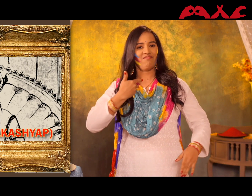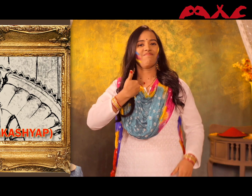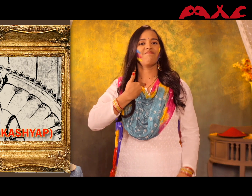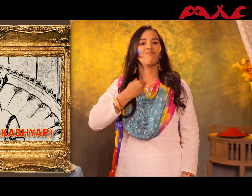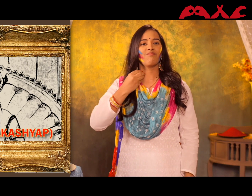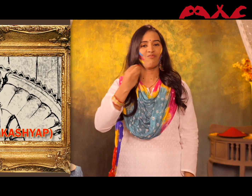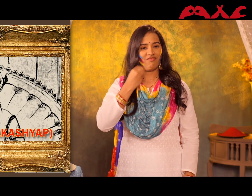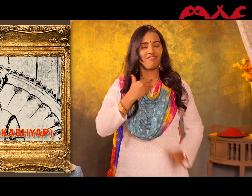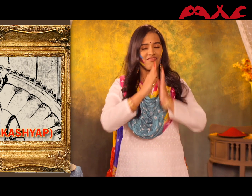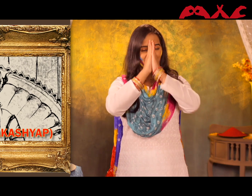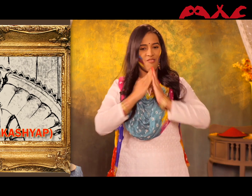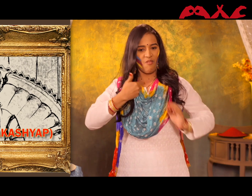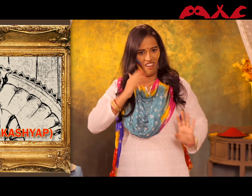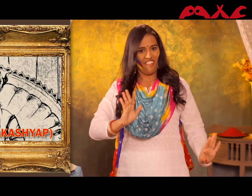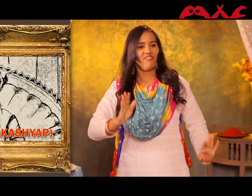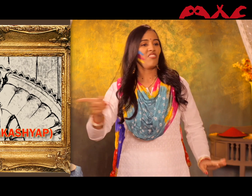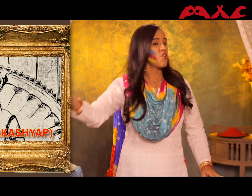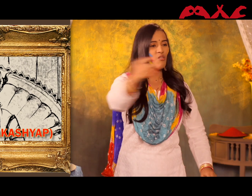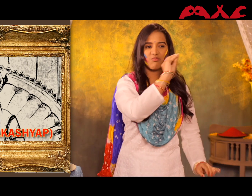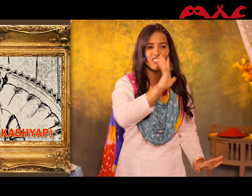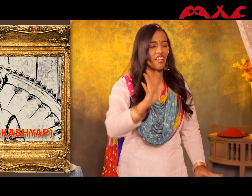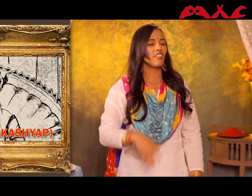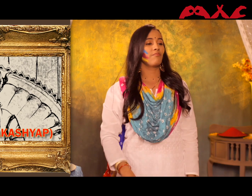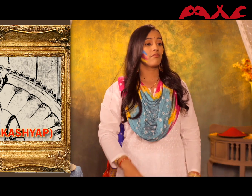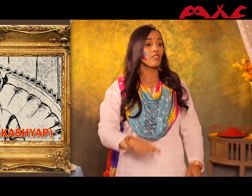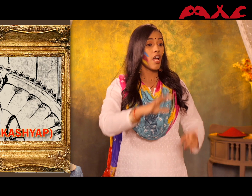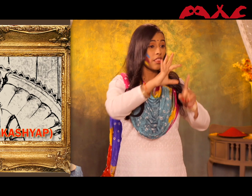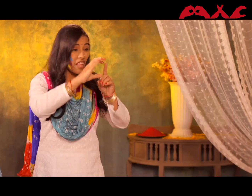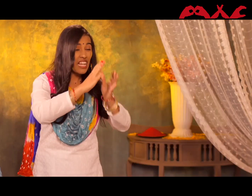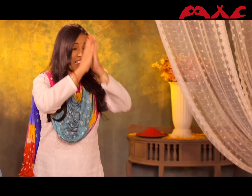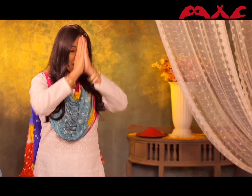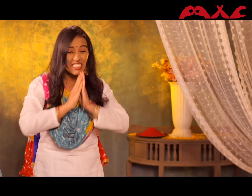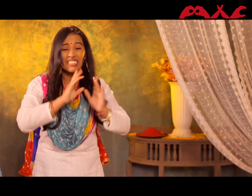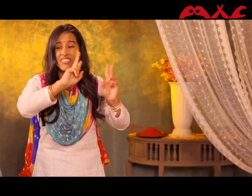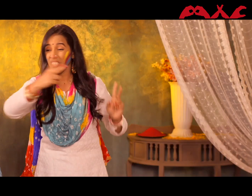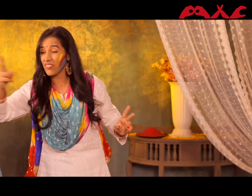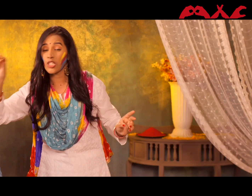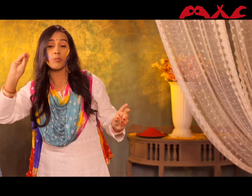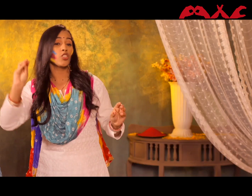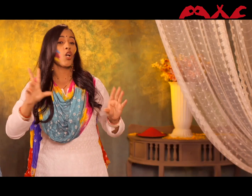He started telling people that he is God and he should be worshipped as one. They cannot worship any other God.